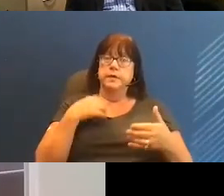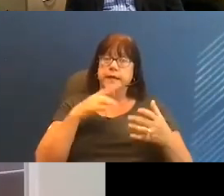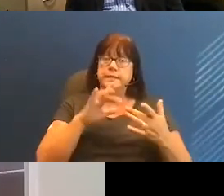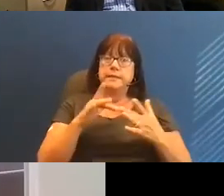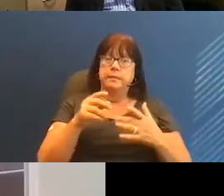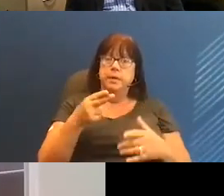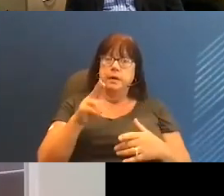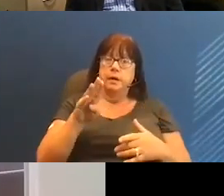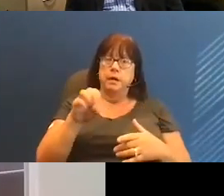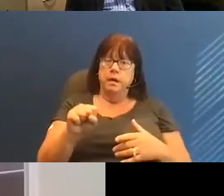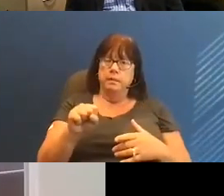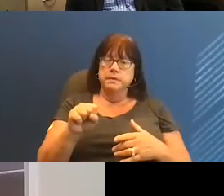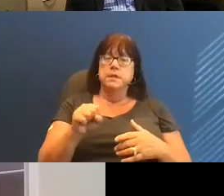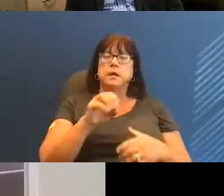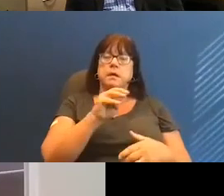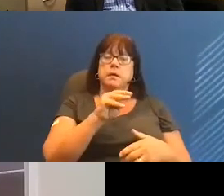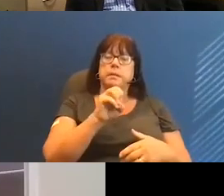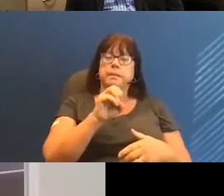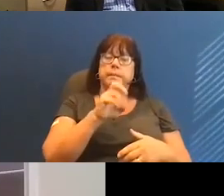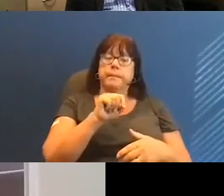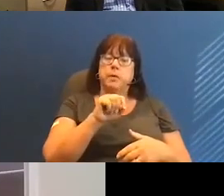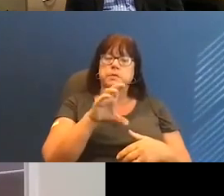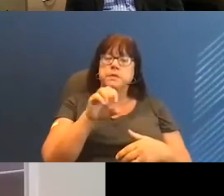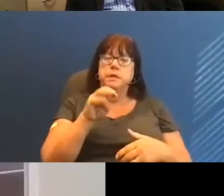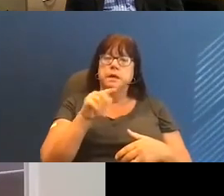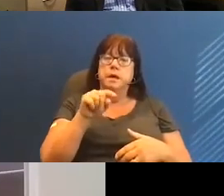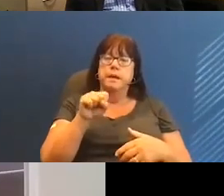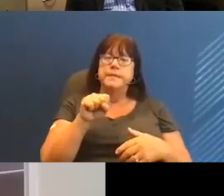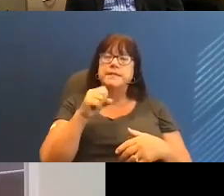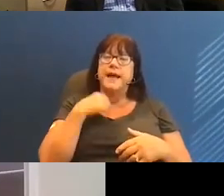Most commons is itself made up of institutional hubs of institutions within the state of Maryland,